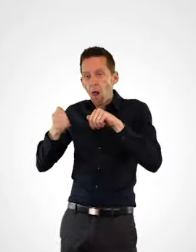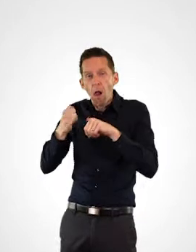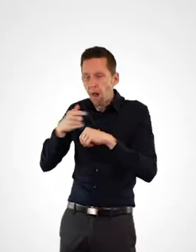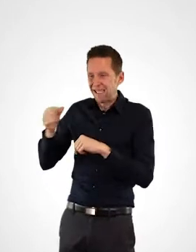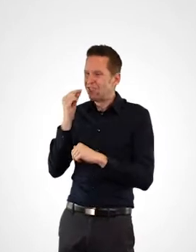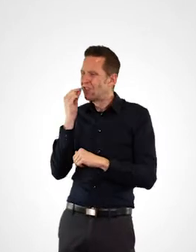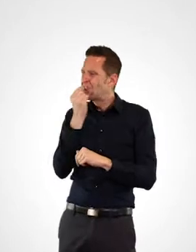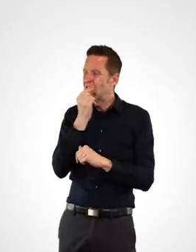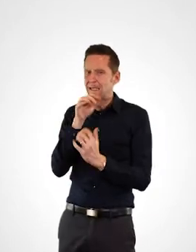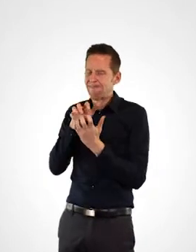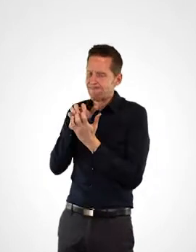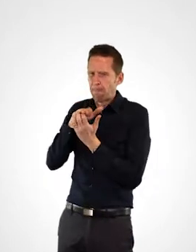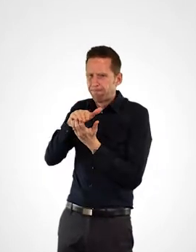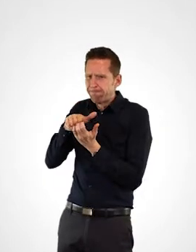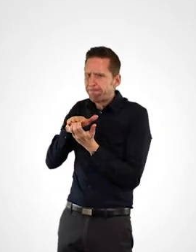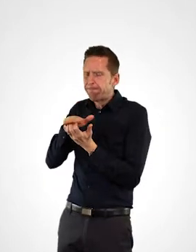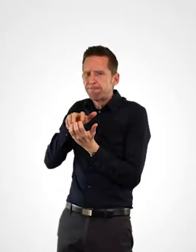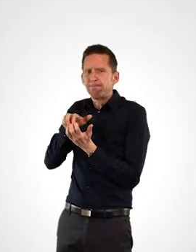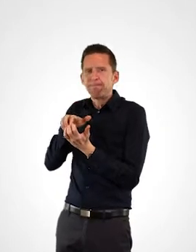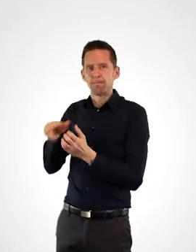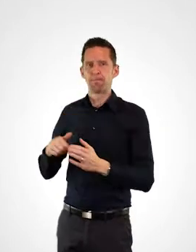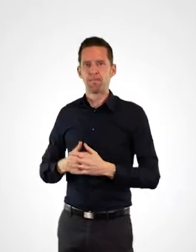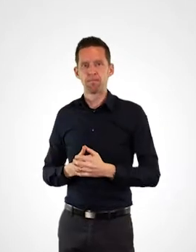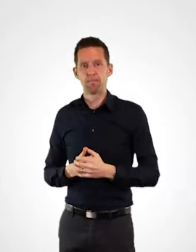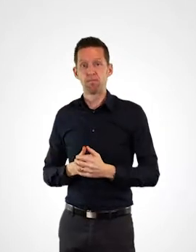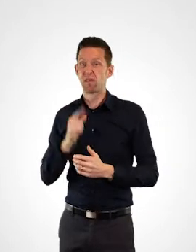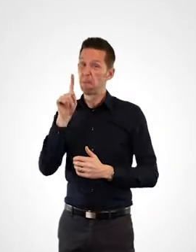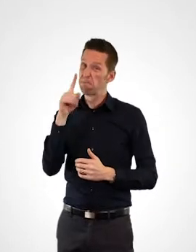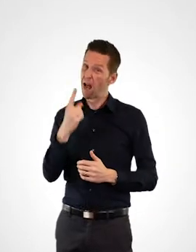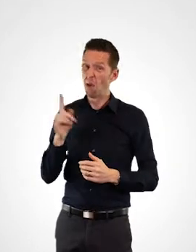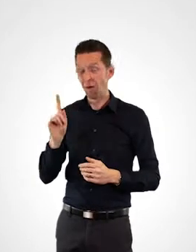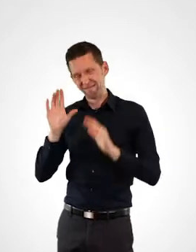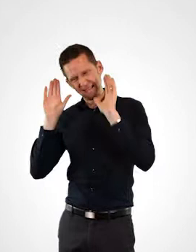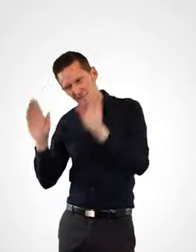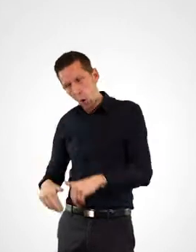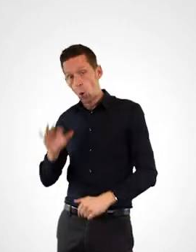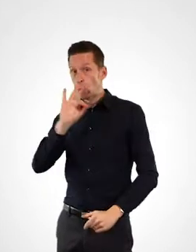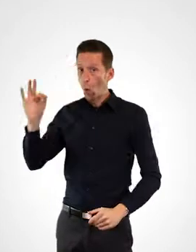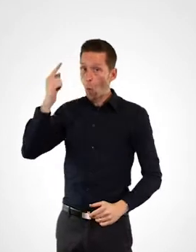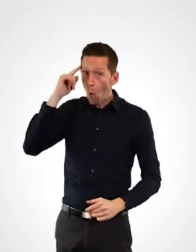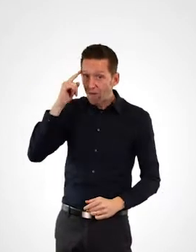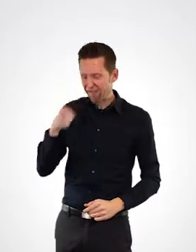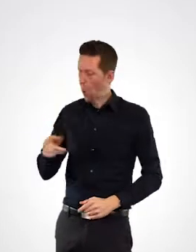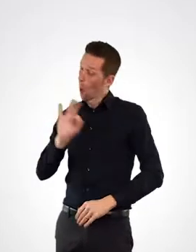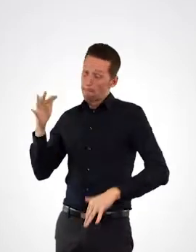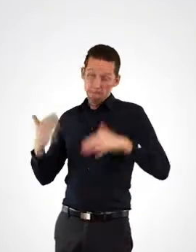The secret formula must permeate the dentine, but don't worry, no pain ever again."